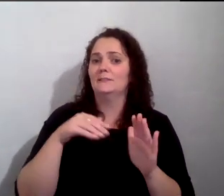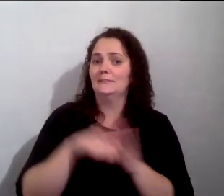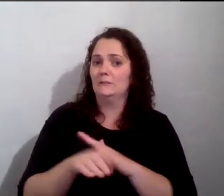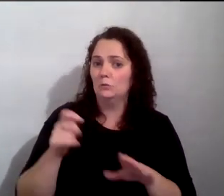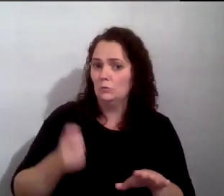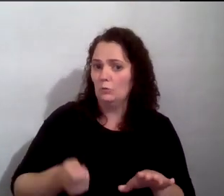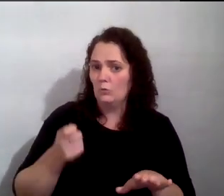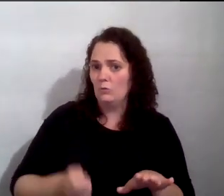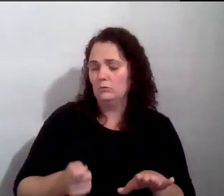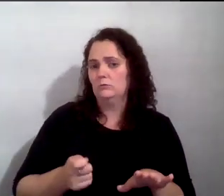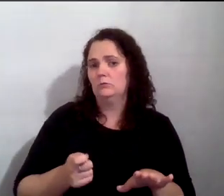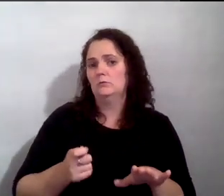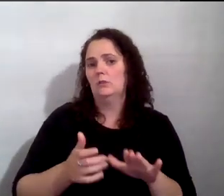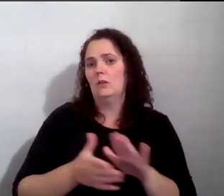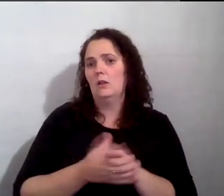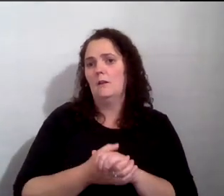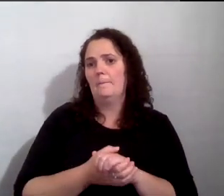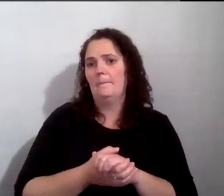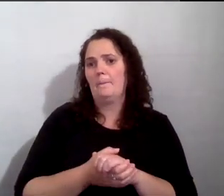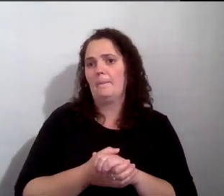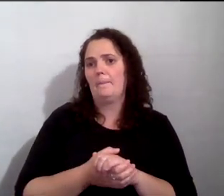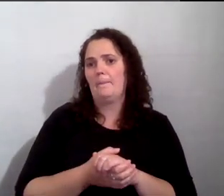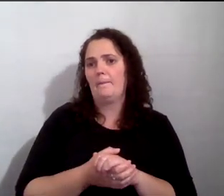But I guess having been in the court –